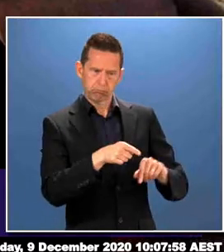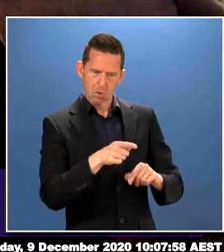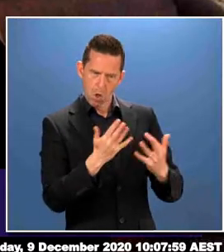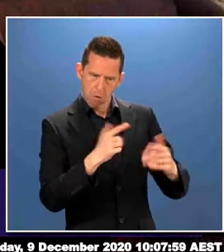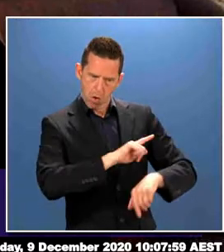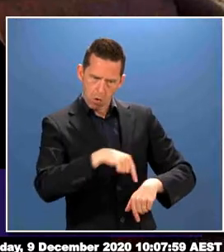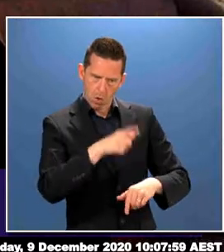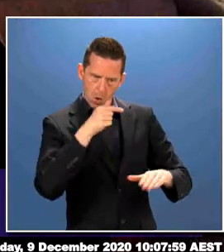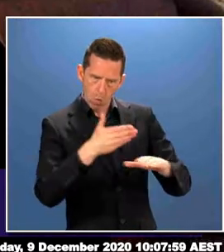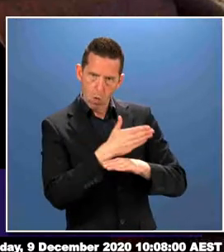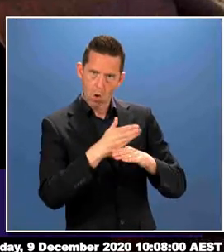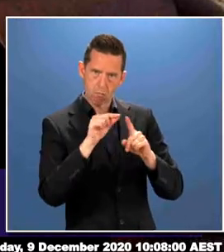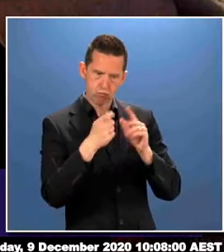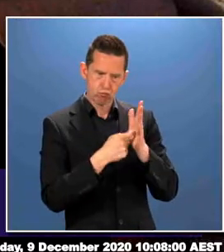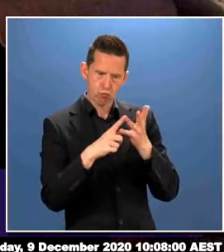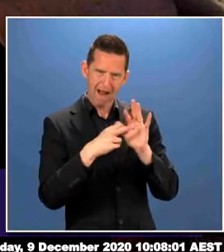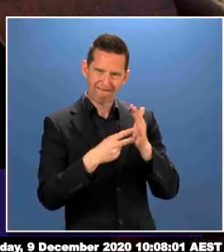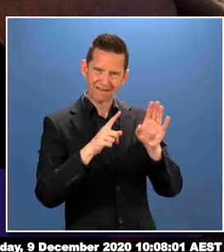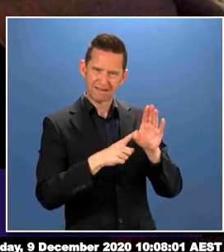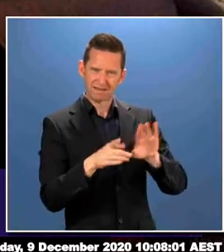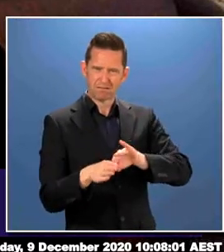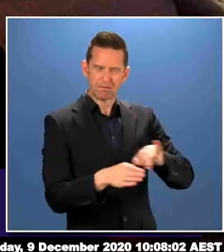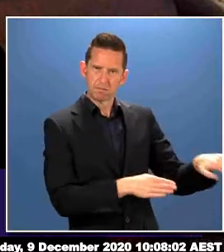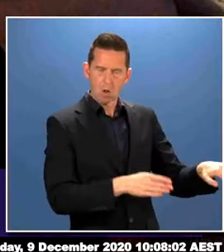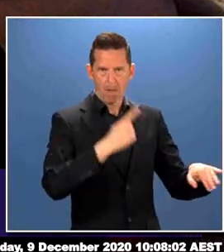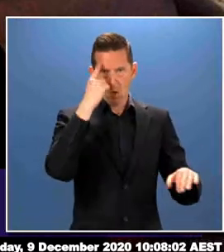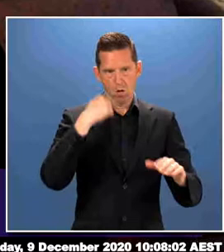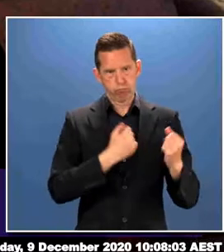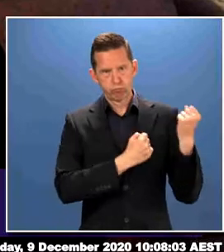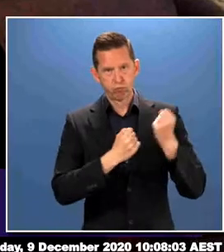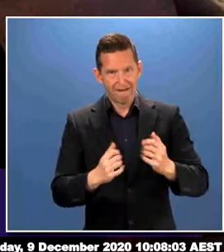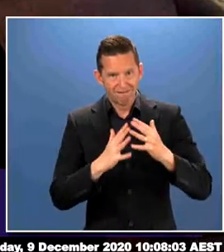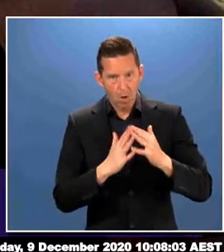of engaging in work that supports our wellbeing and, yeah, ourselves.